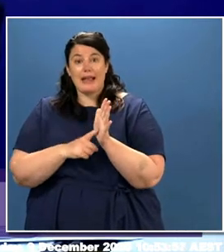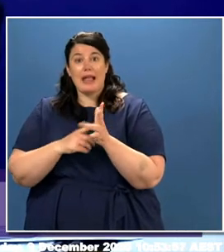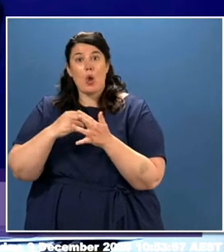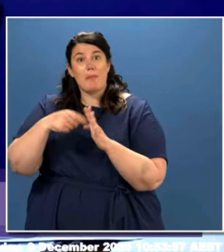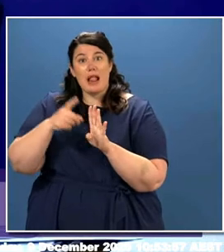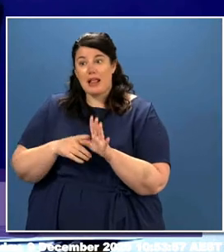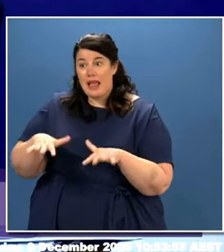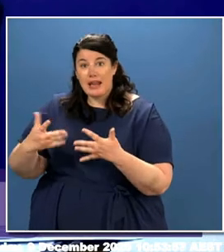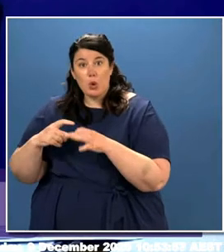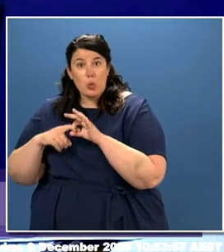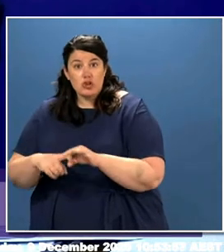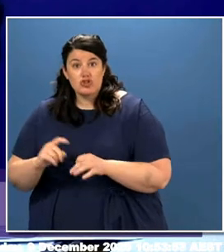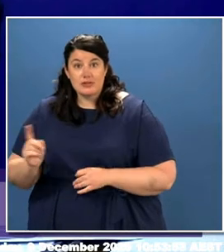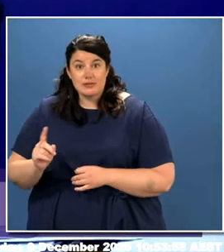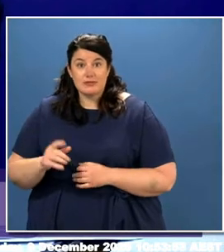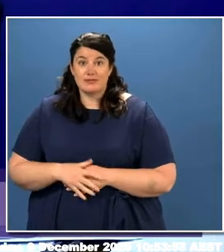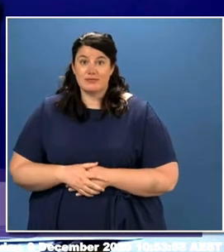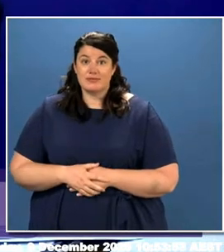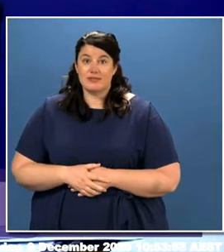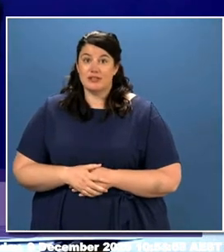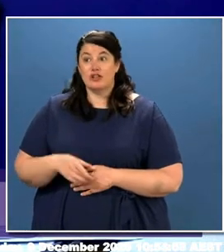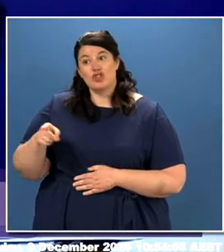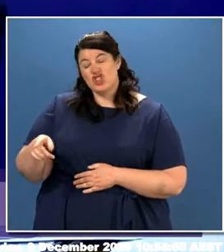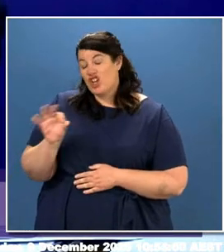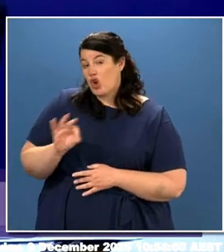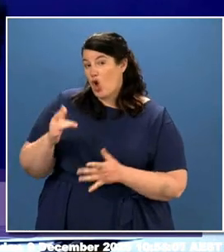questions -- - even though of course she is not a lawyer, but nonetheless.